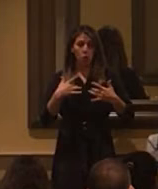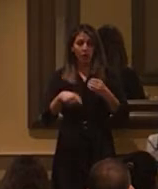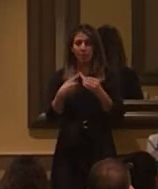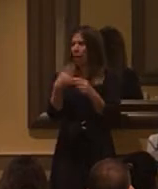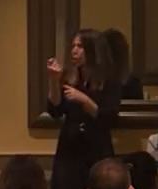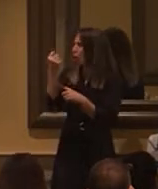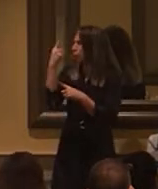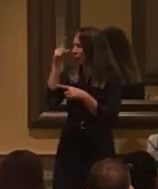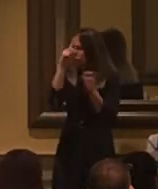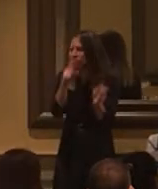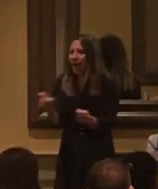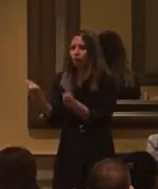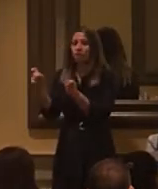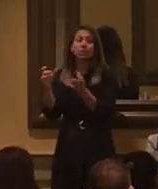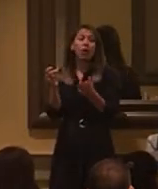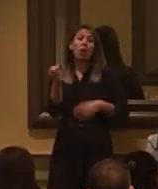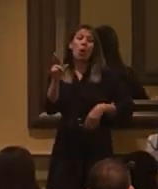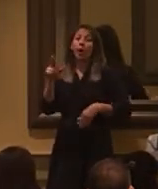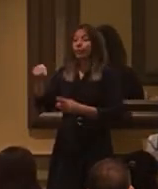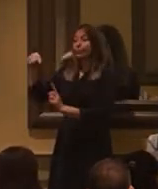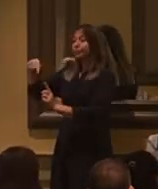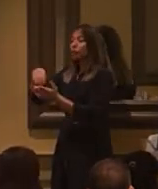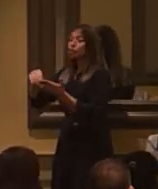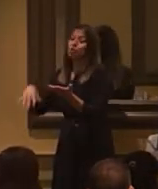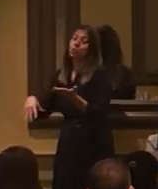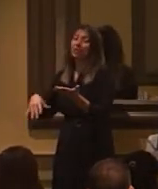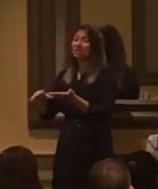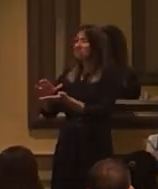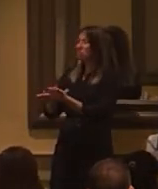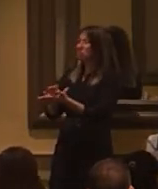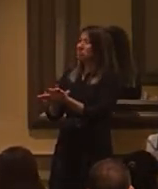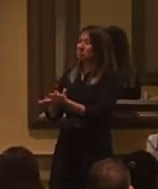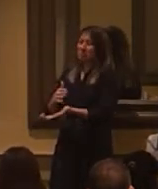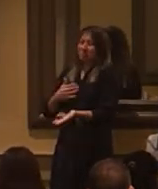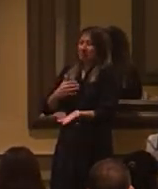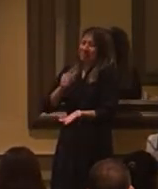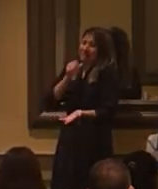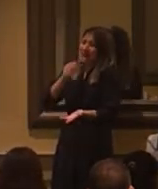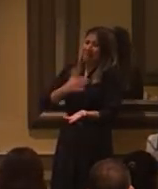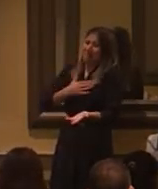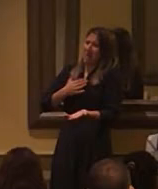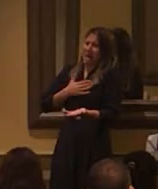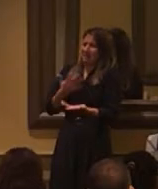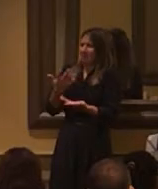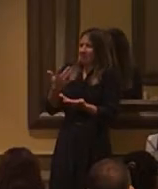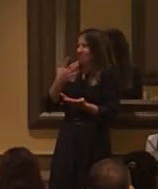and when I have a student who is like, school is not my thing, I'm not going to make it to college.